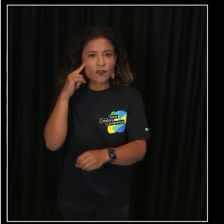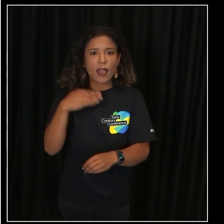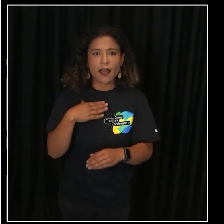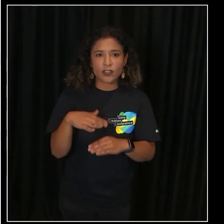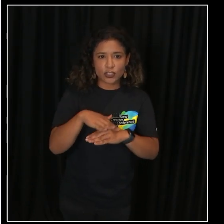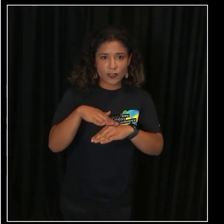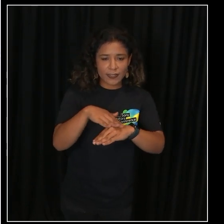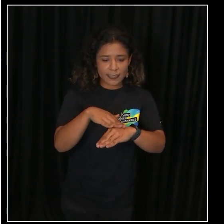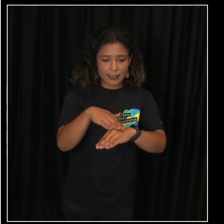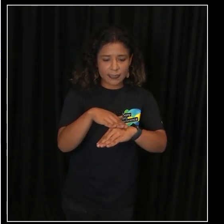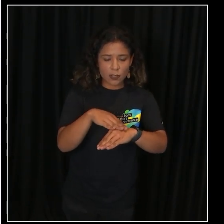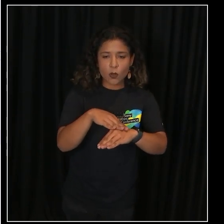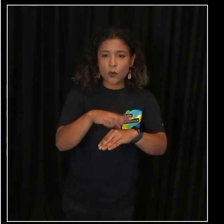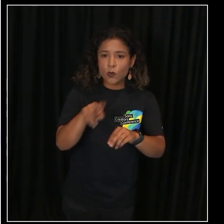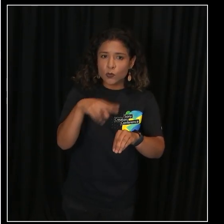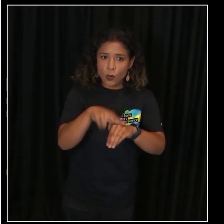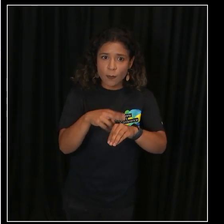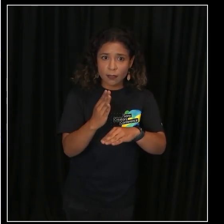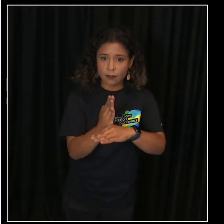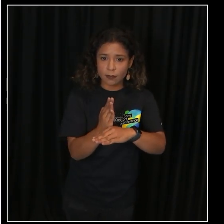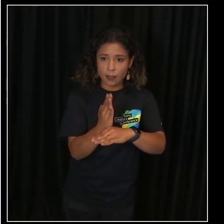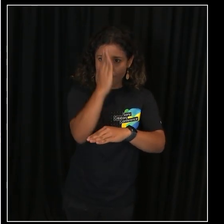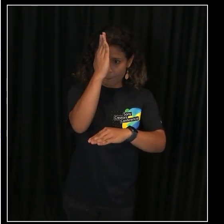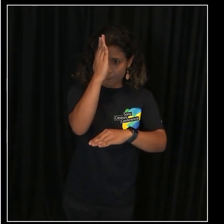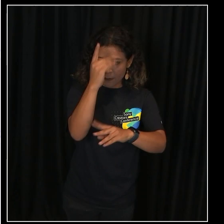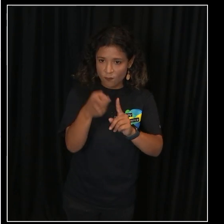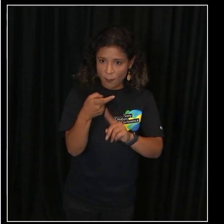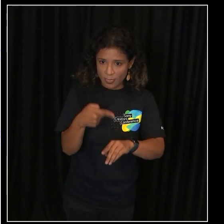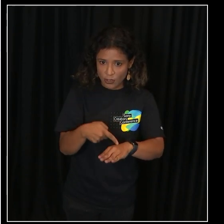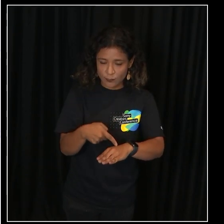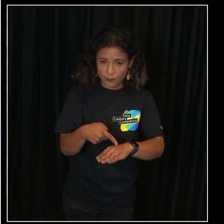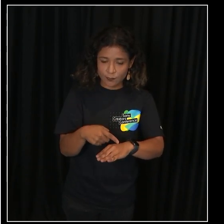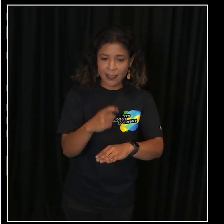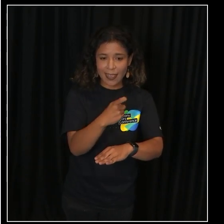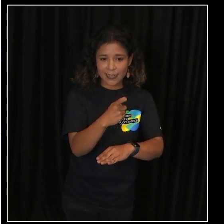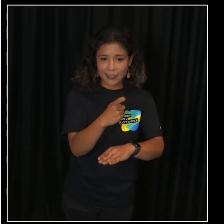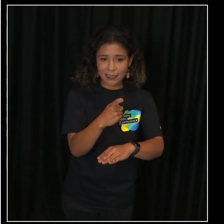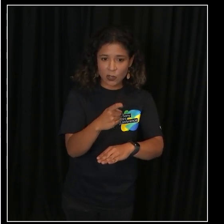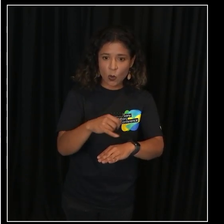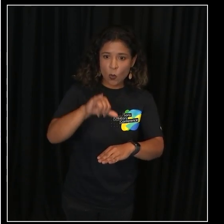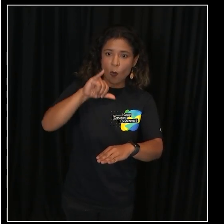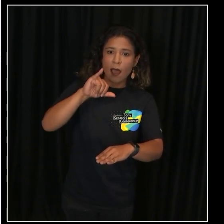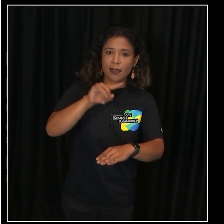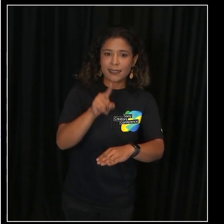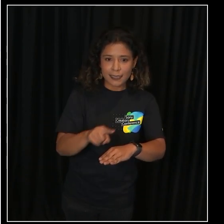a normal points straight up from that surface, that's X, Y or Z. And you can convert that into an RGB.